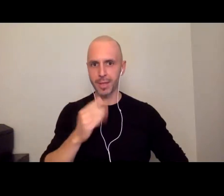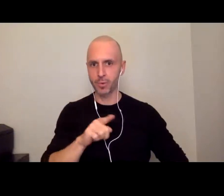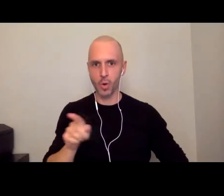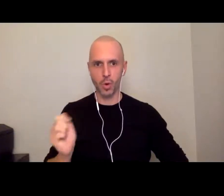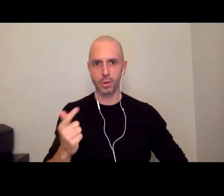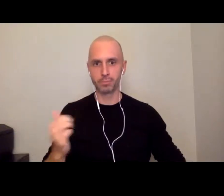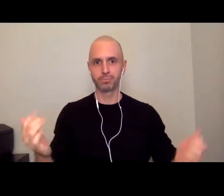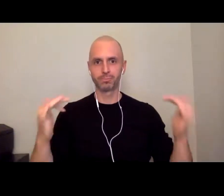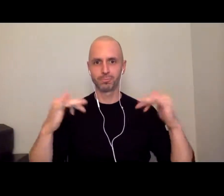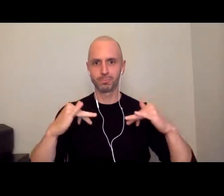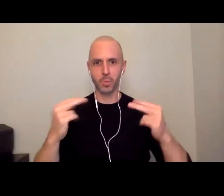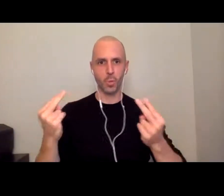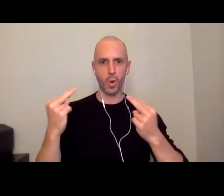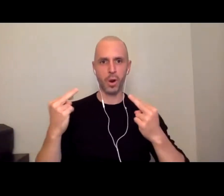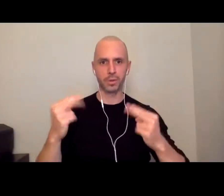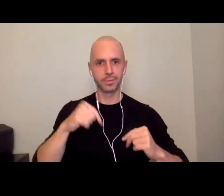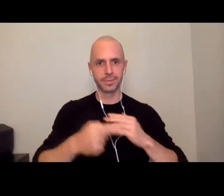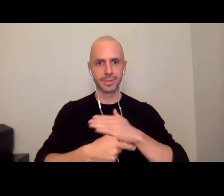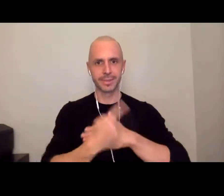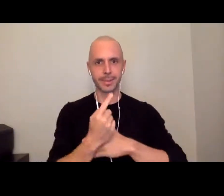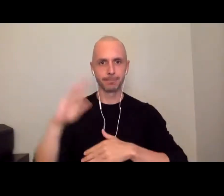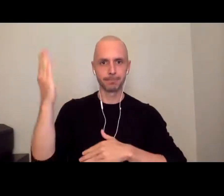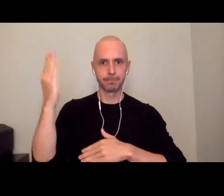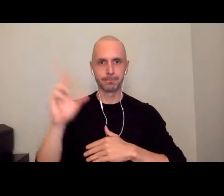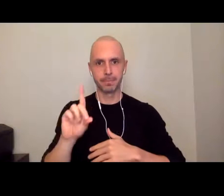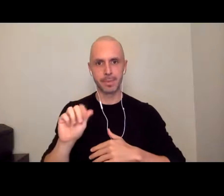i would like to start by acknowledging with respect the Anishinaabe, Mississaugas